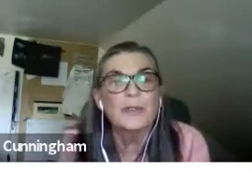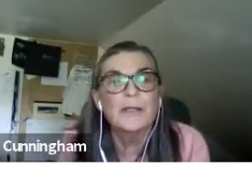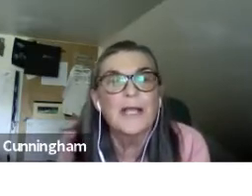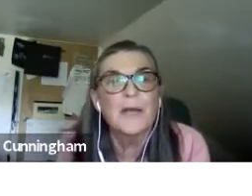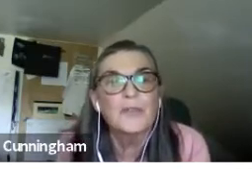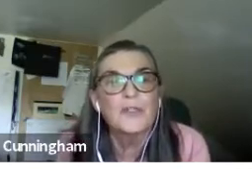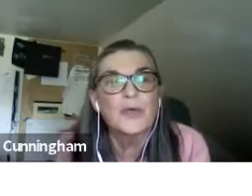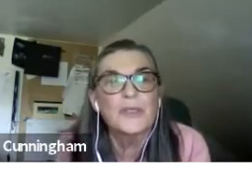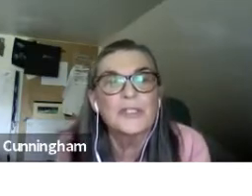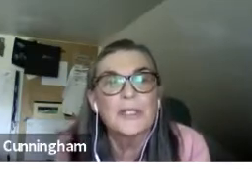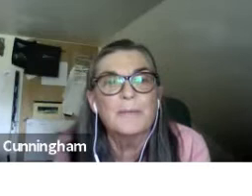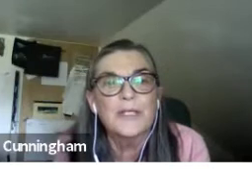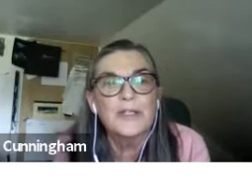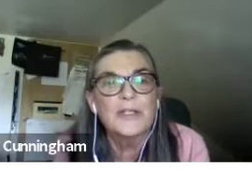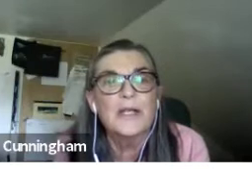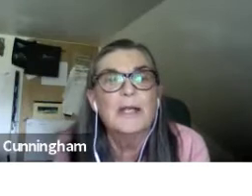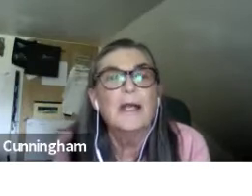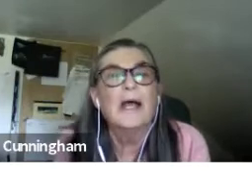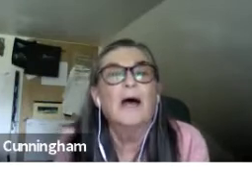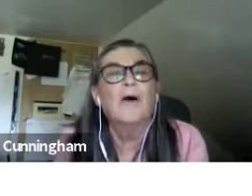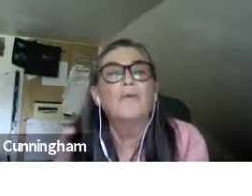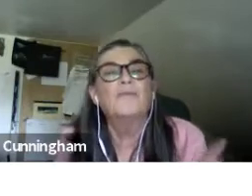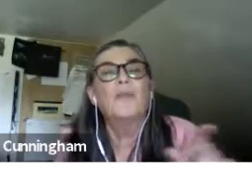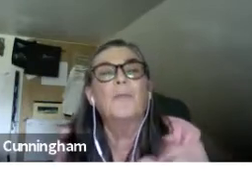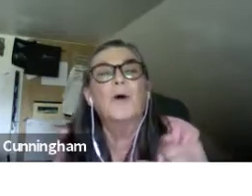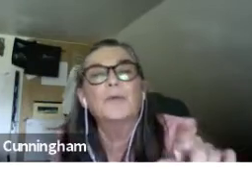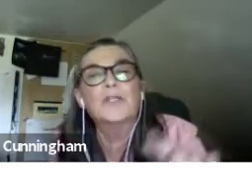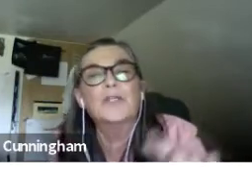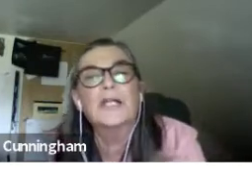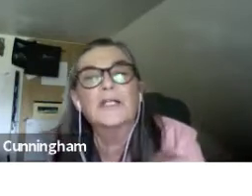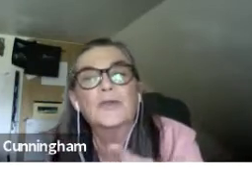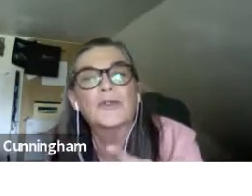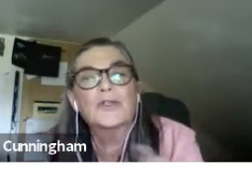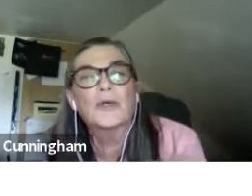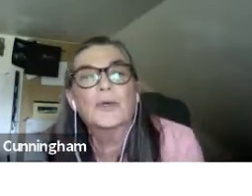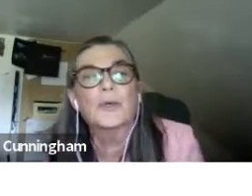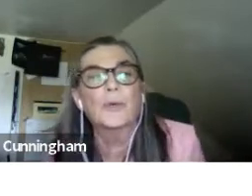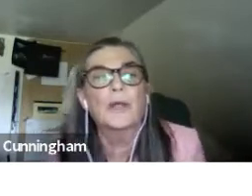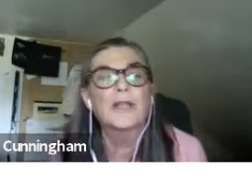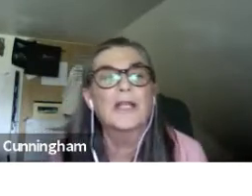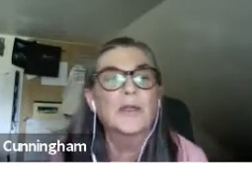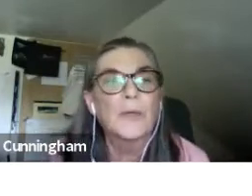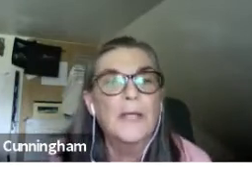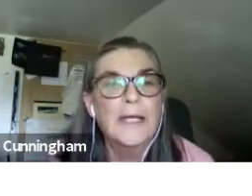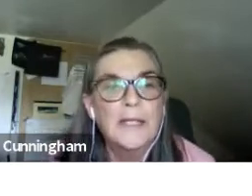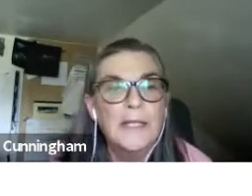that will show us an image of the bones that I create ed